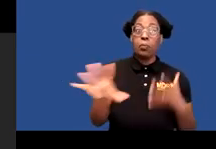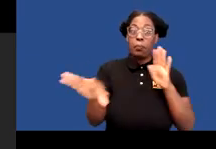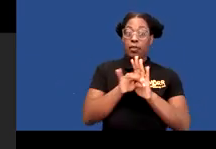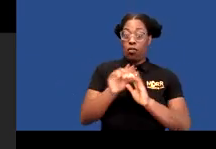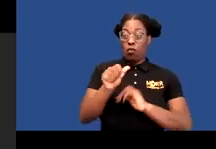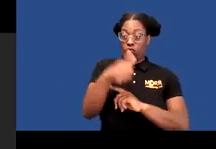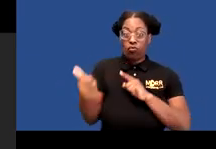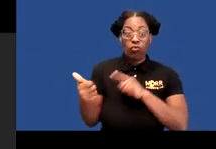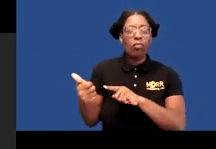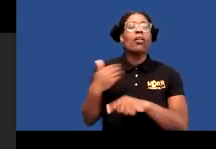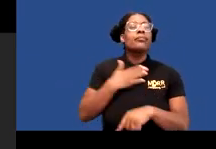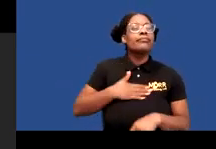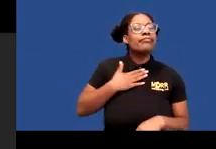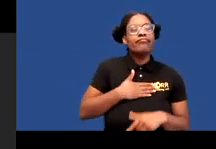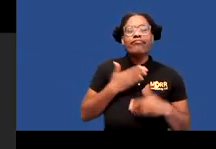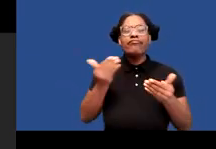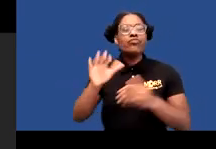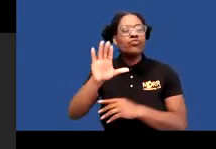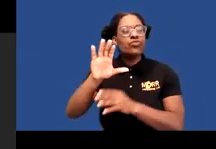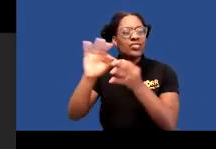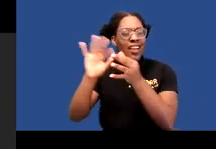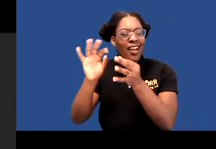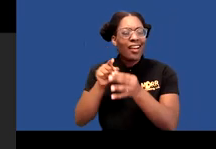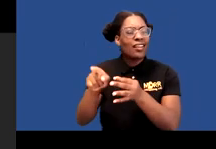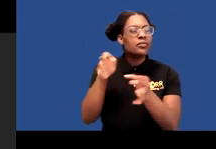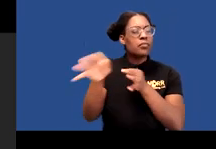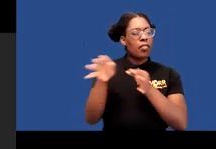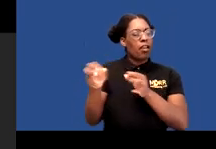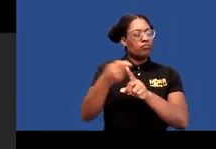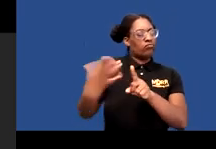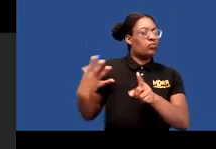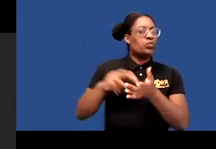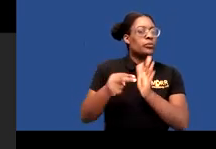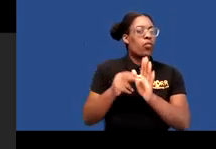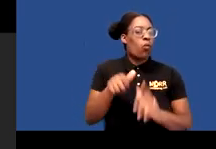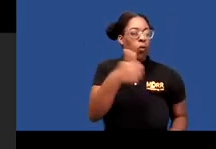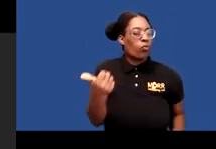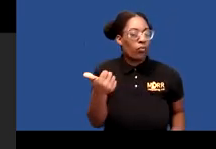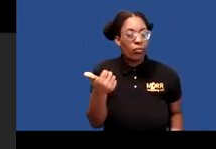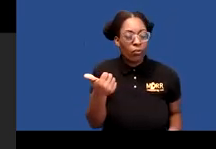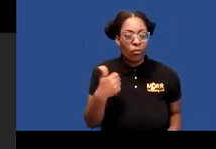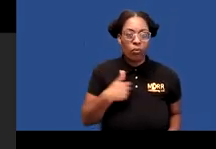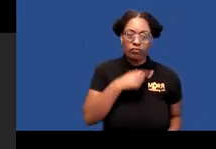so that we can know what you're responding to there. We'd love to hear a bit about the types of technology